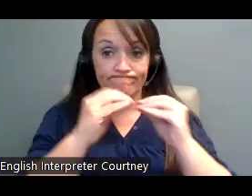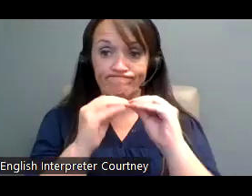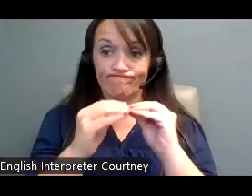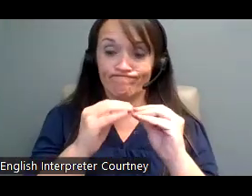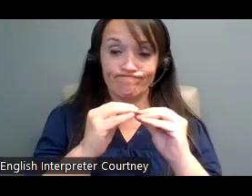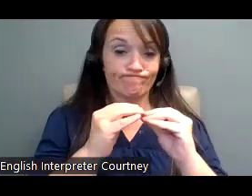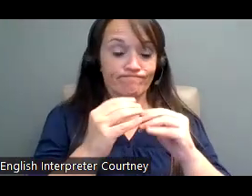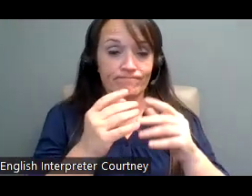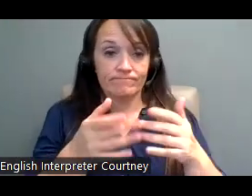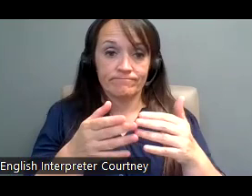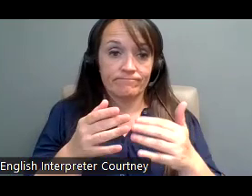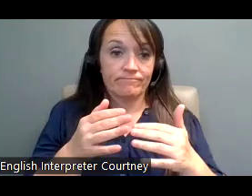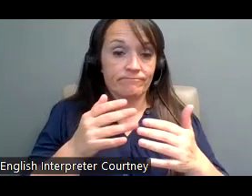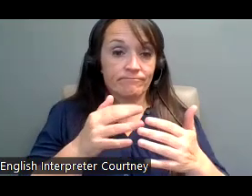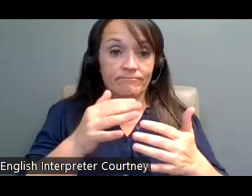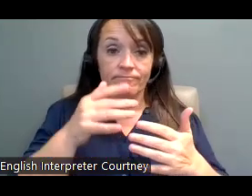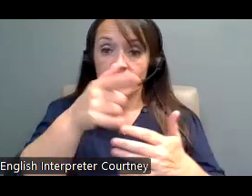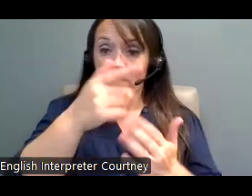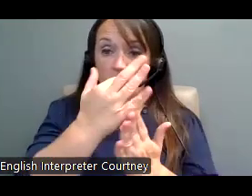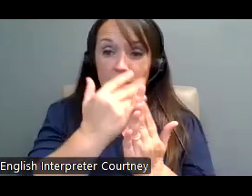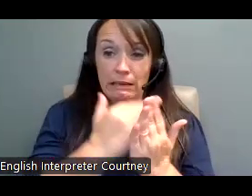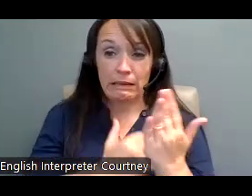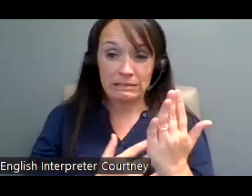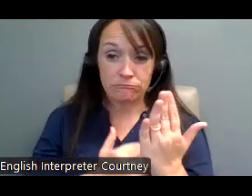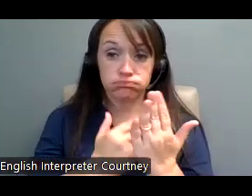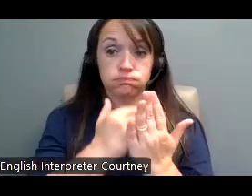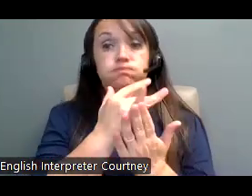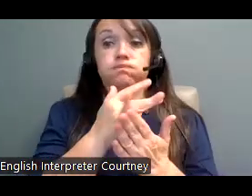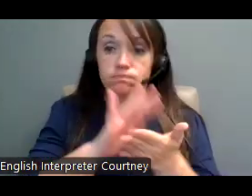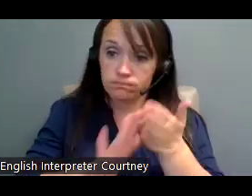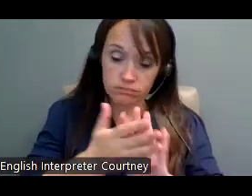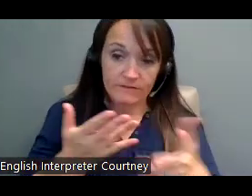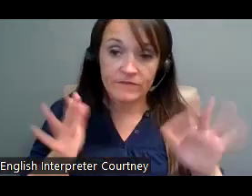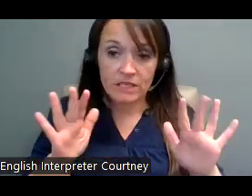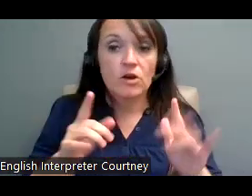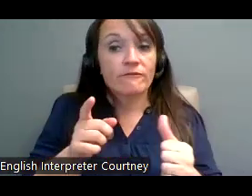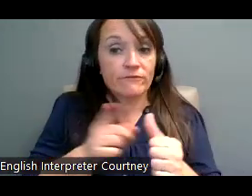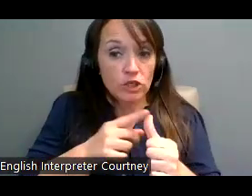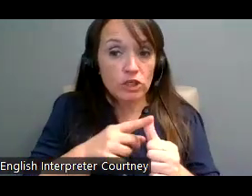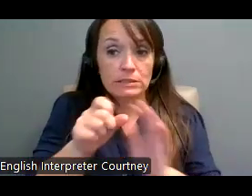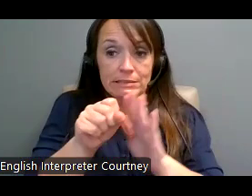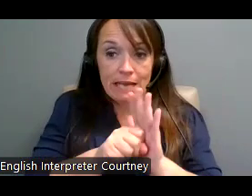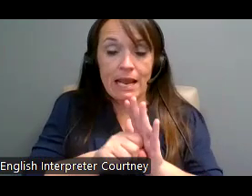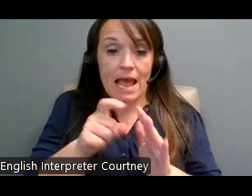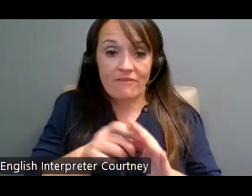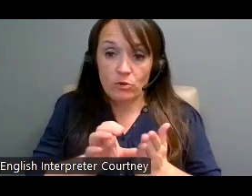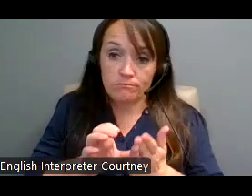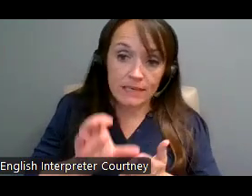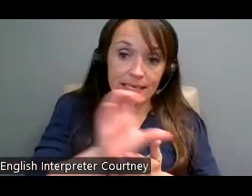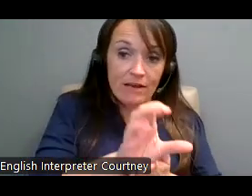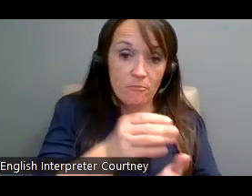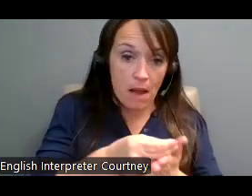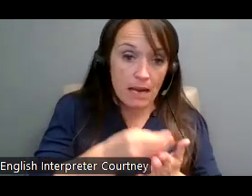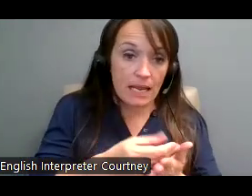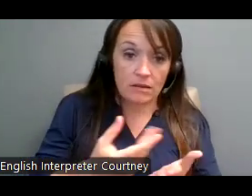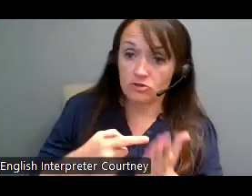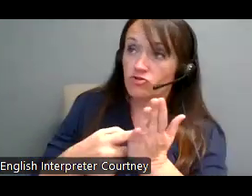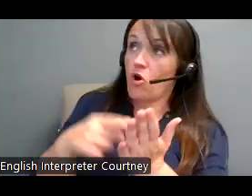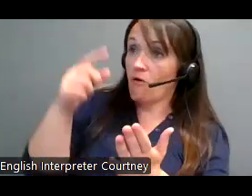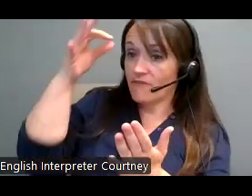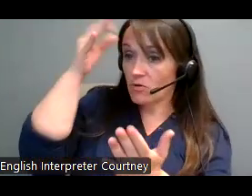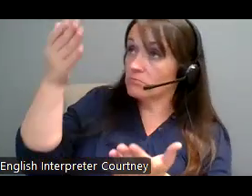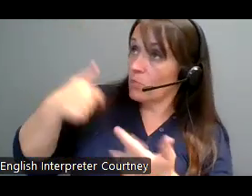lists and get the state agency that operates the waivers in order to create new slots for the